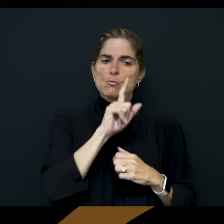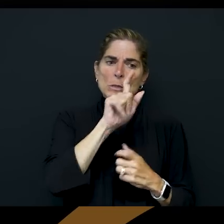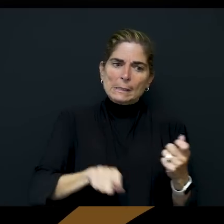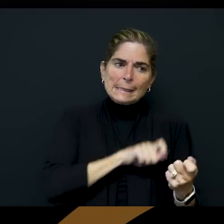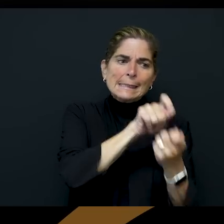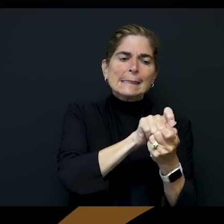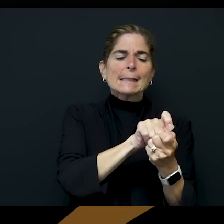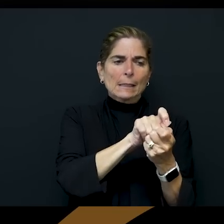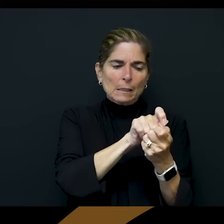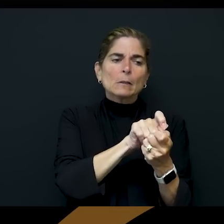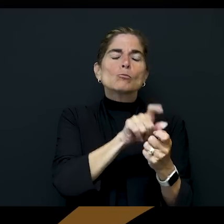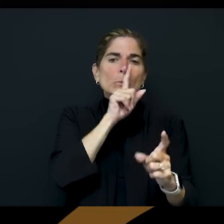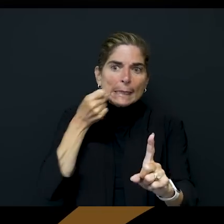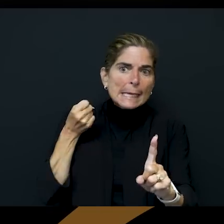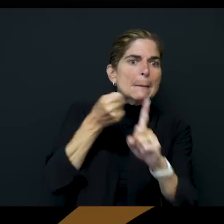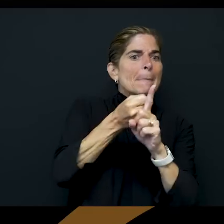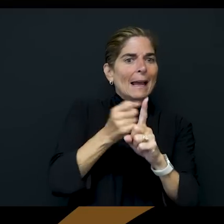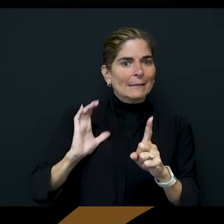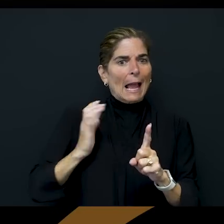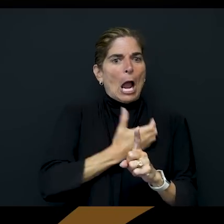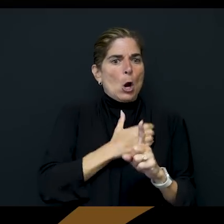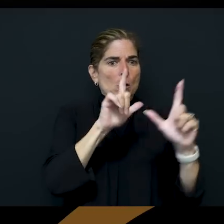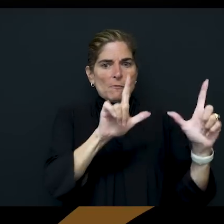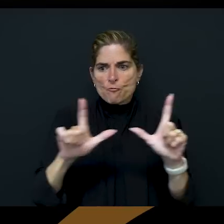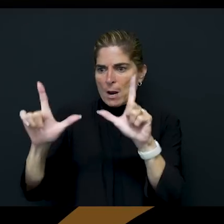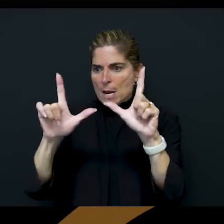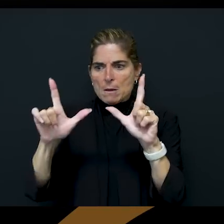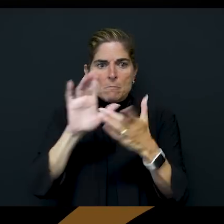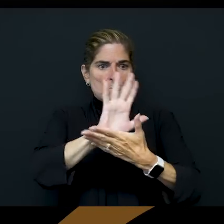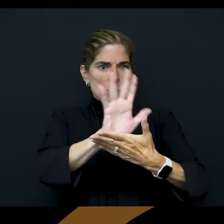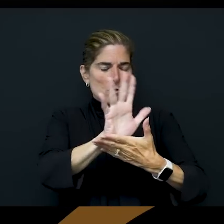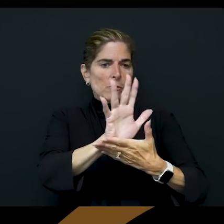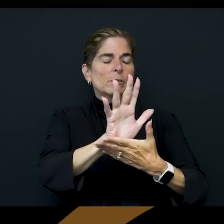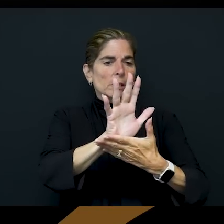that impacts and informs every frame of this series. Thus began a global casting search.